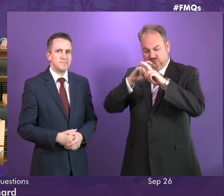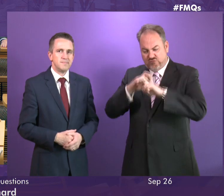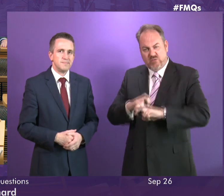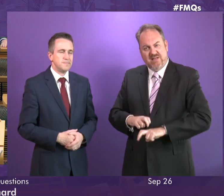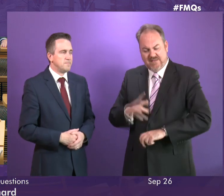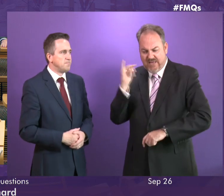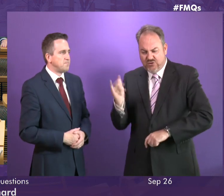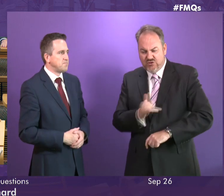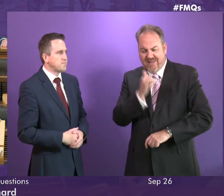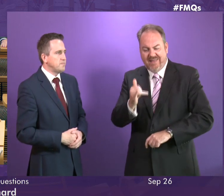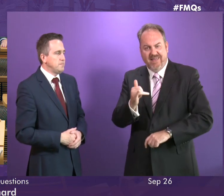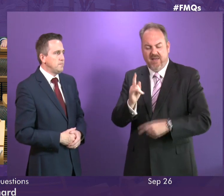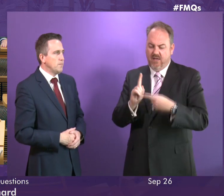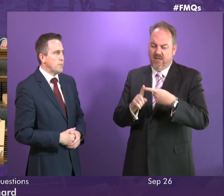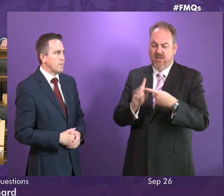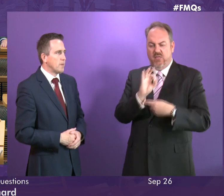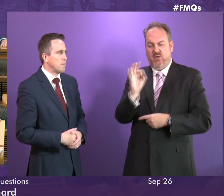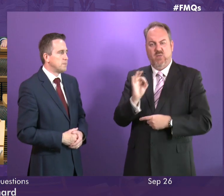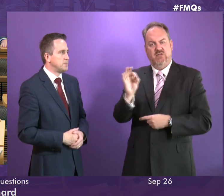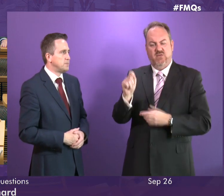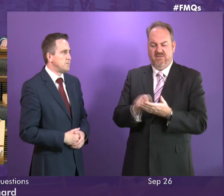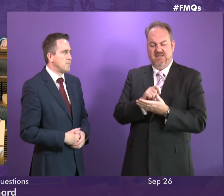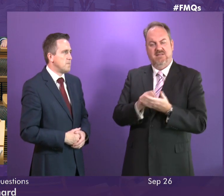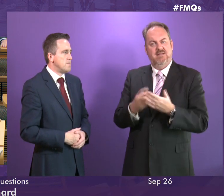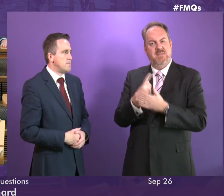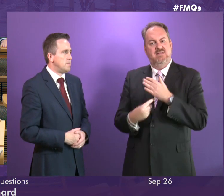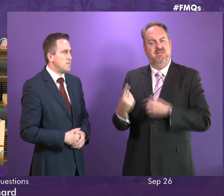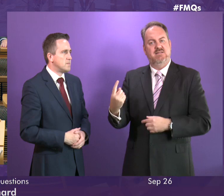It says that that means that the referendum question would avoid